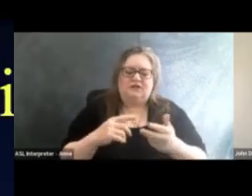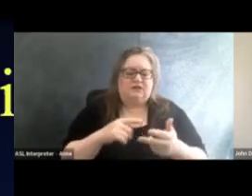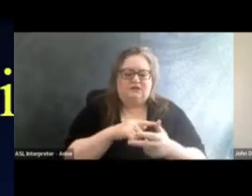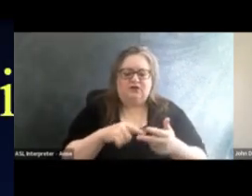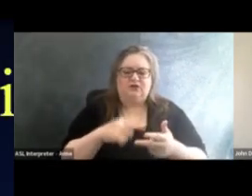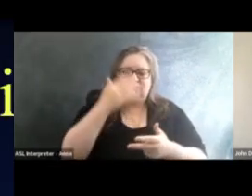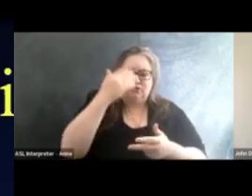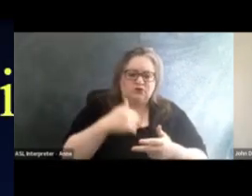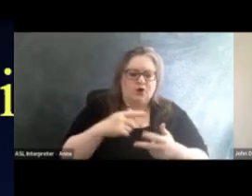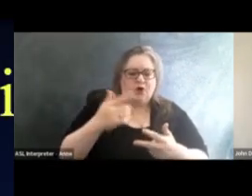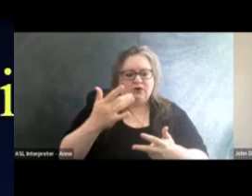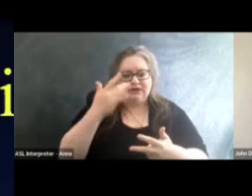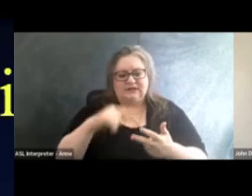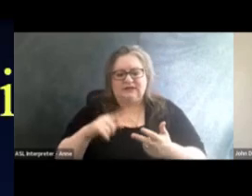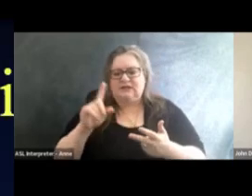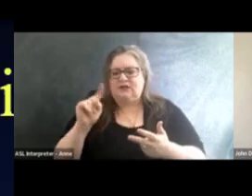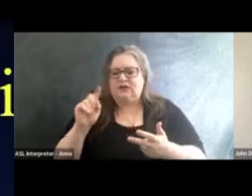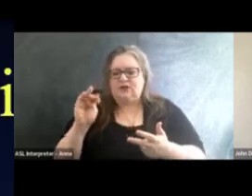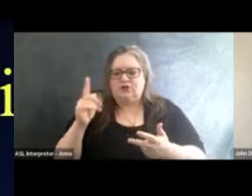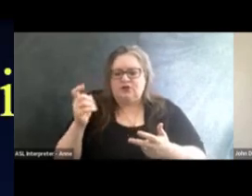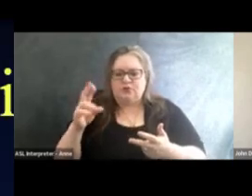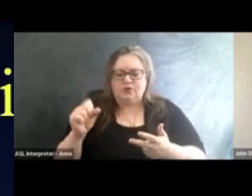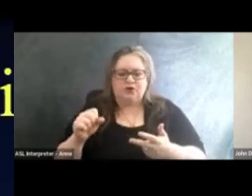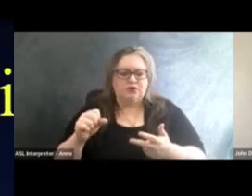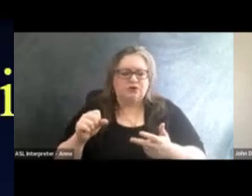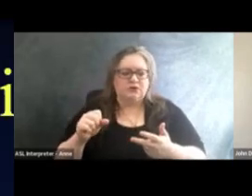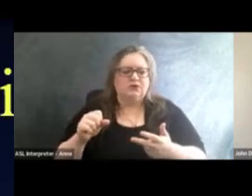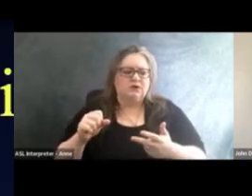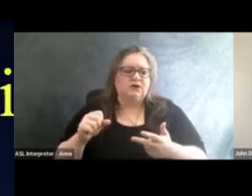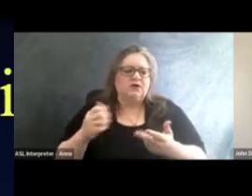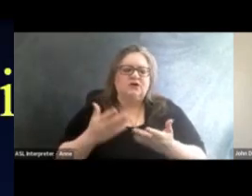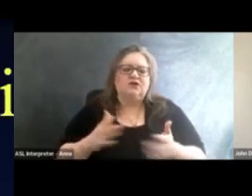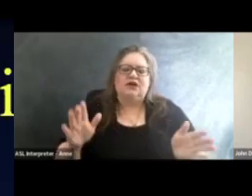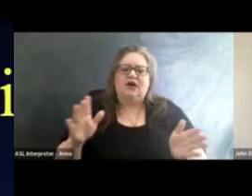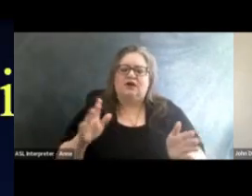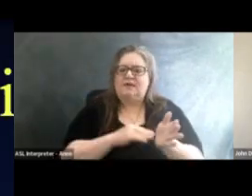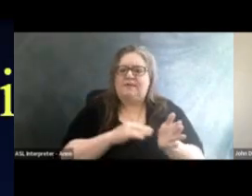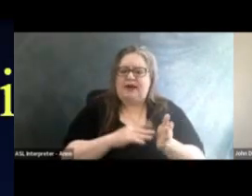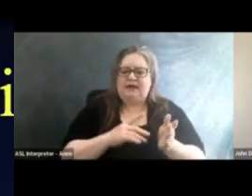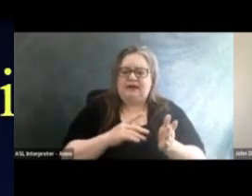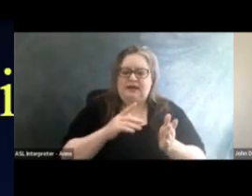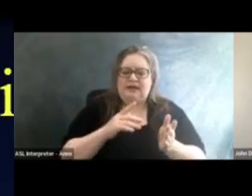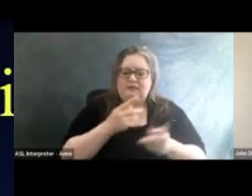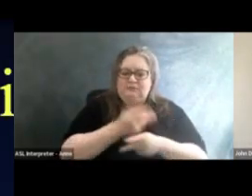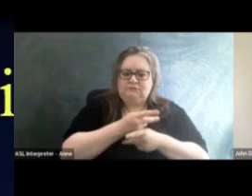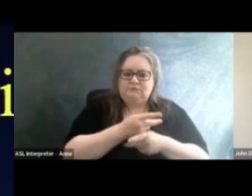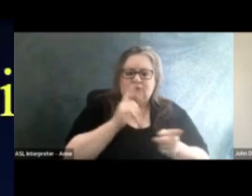infectious diseases, tumors are generally medically attended to, will be found in a medical